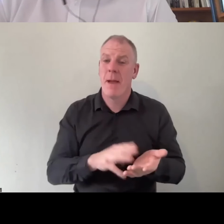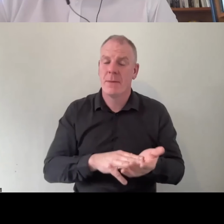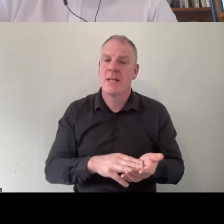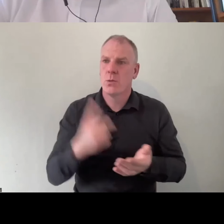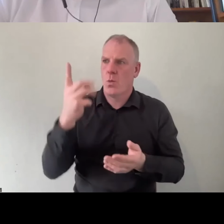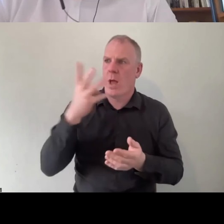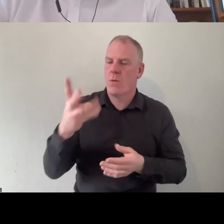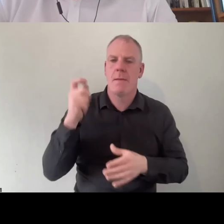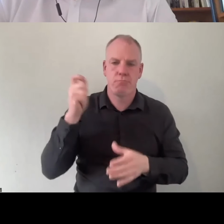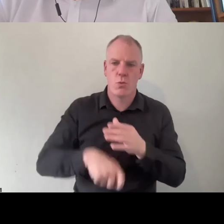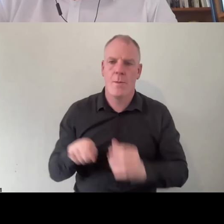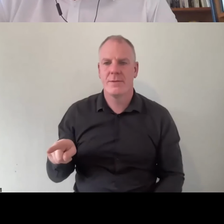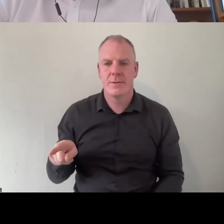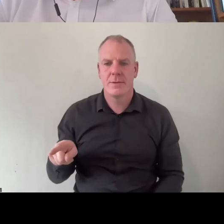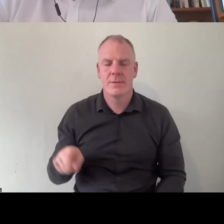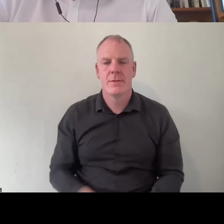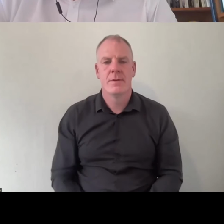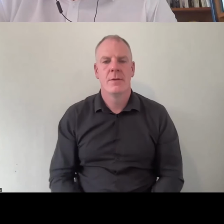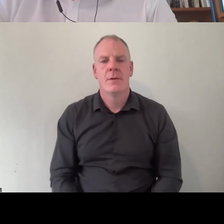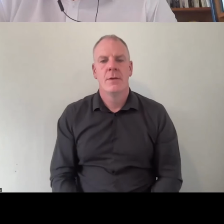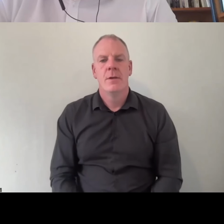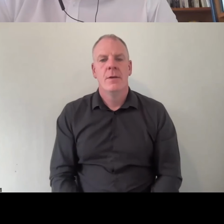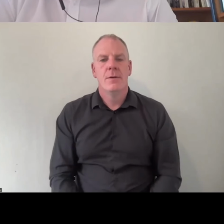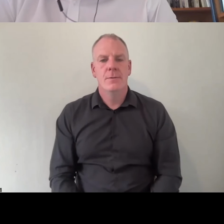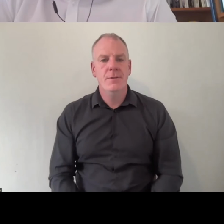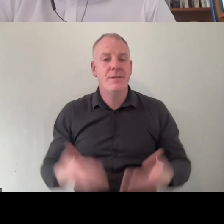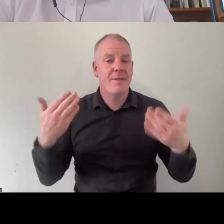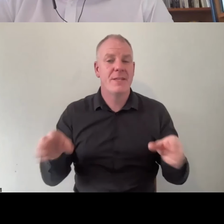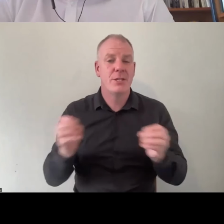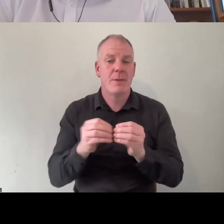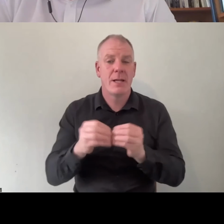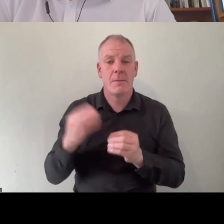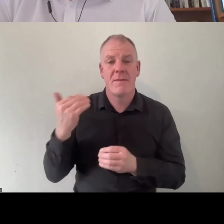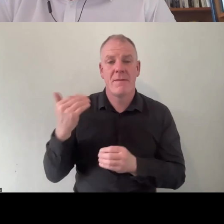Again, as has been previously mentioned, procurement is covered,